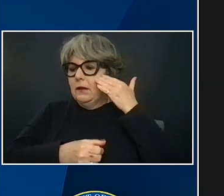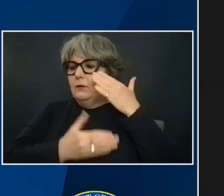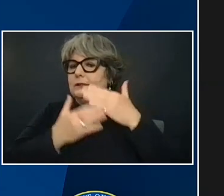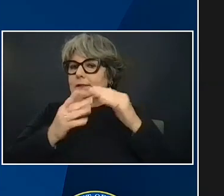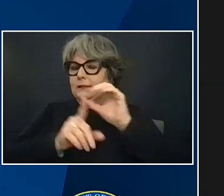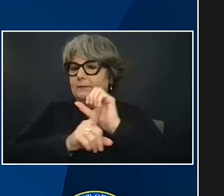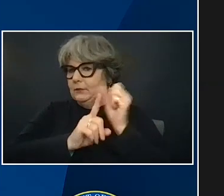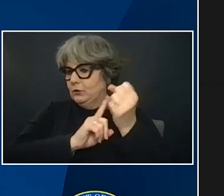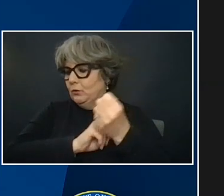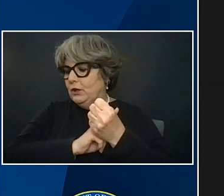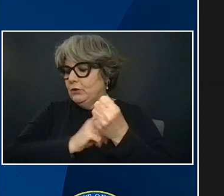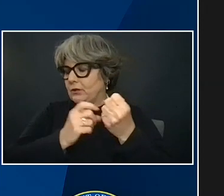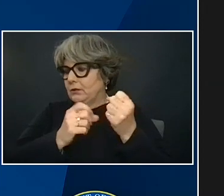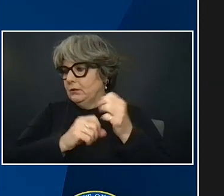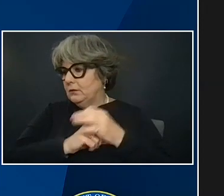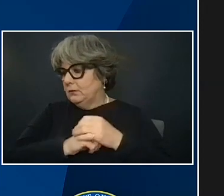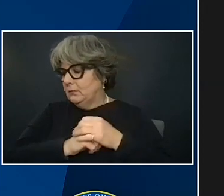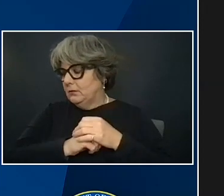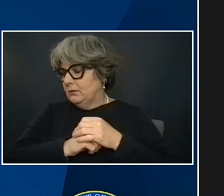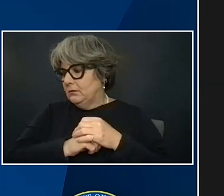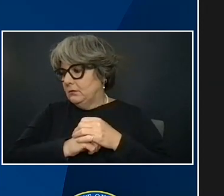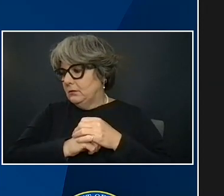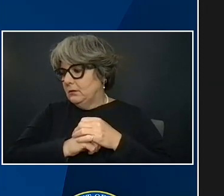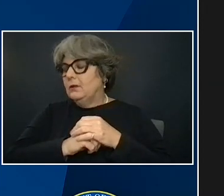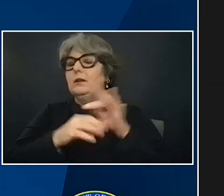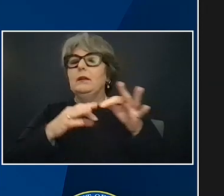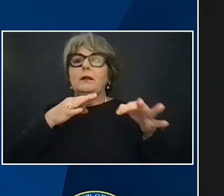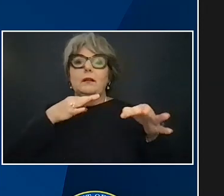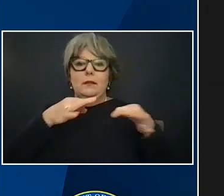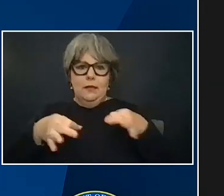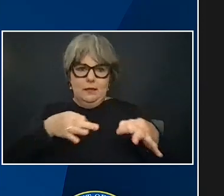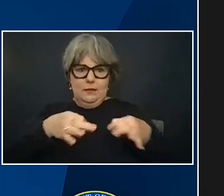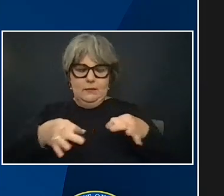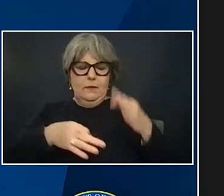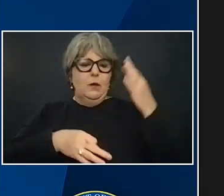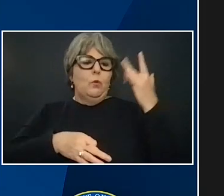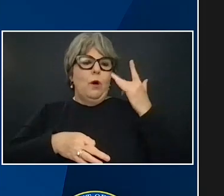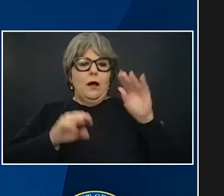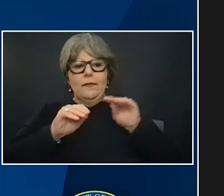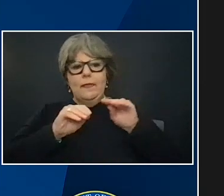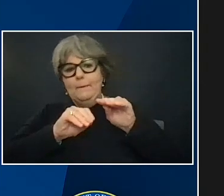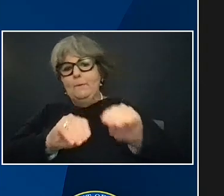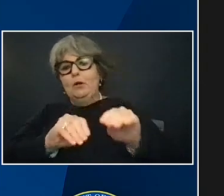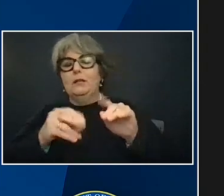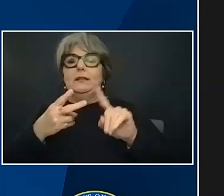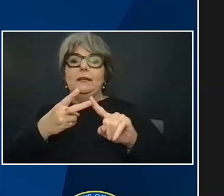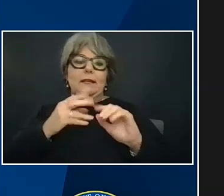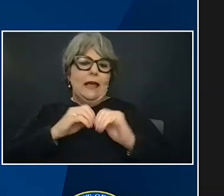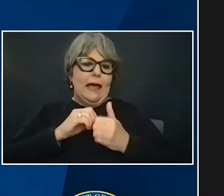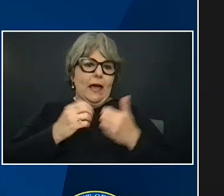of cases, they do explain why they put in and how it fits. In other cases, they may not.